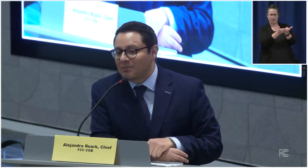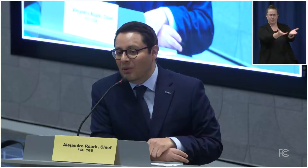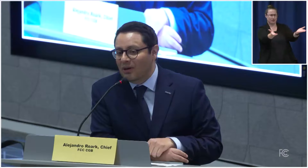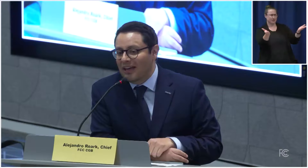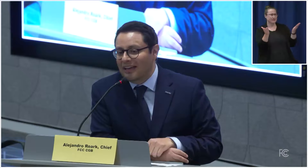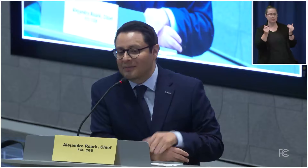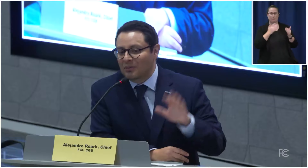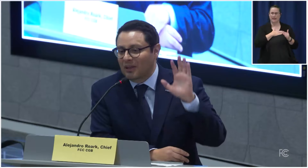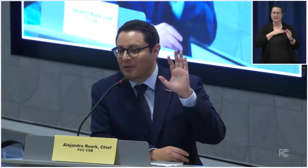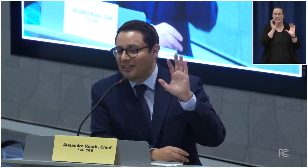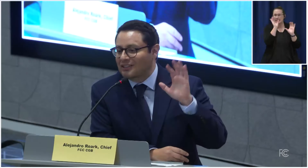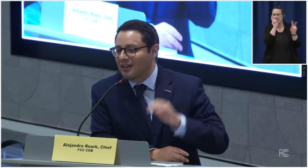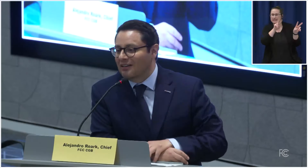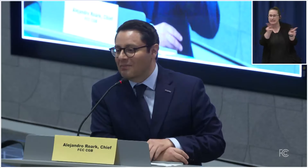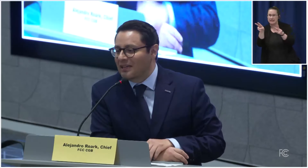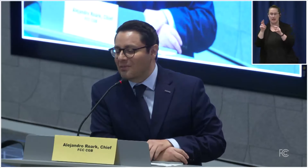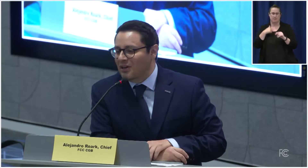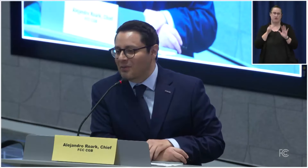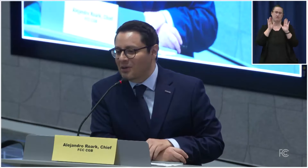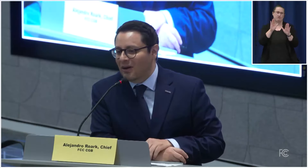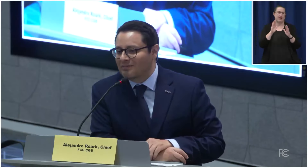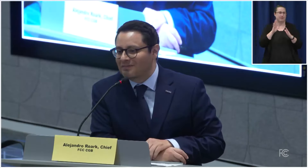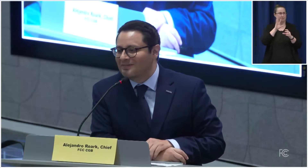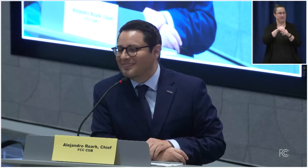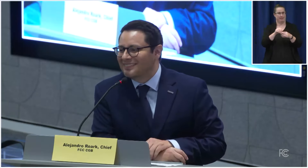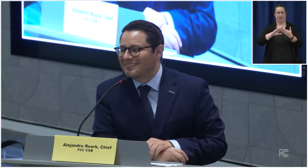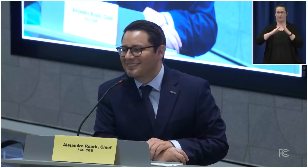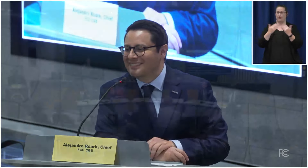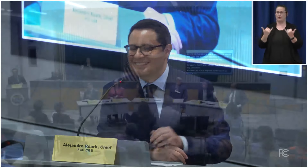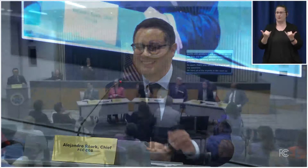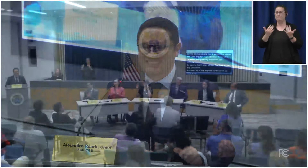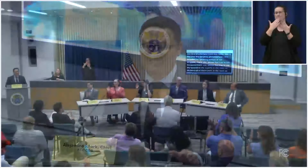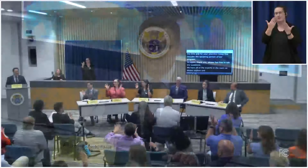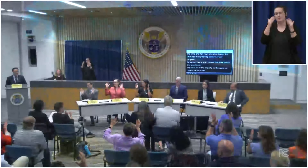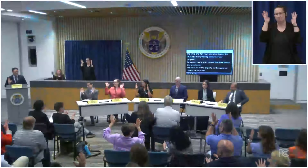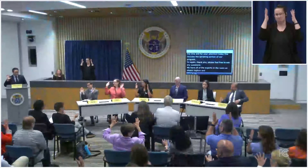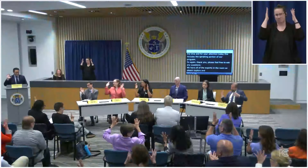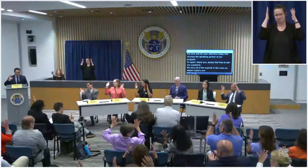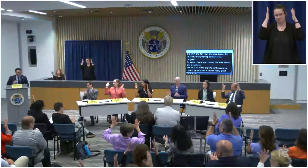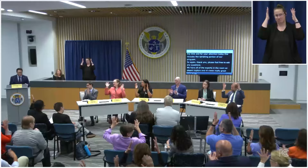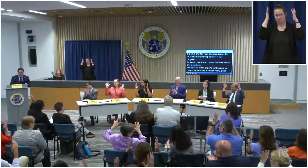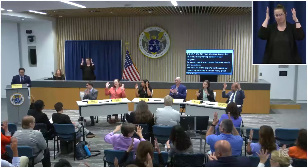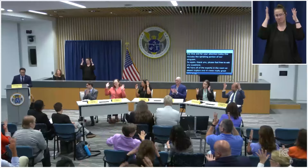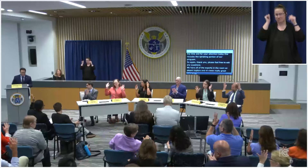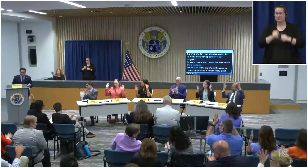FEEL FREE TO ASK ANY QUESTIONS. WE HAVE ALL OF THE EXPERTS IN THE ROOM SO PLEASE EXPLORE AND IT'S BEEN REALLY GREAT TO SHARE AND BE IN